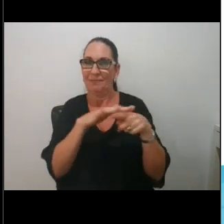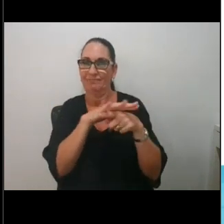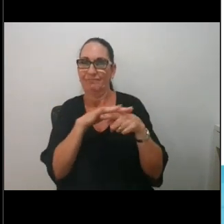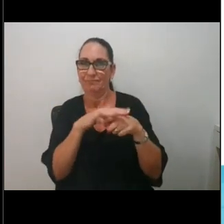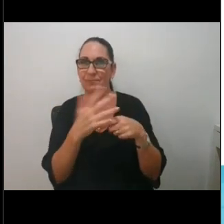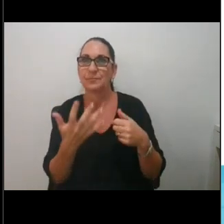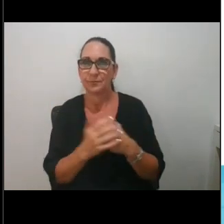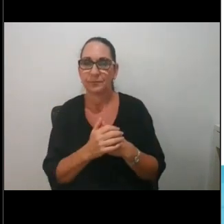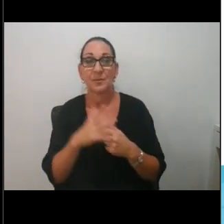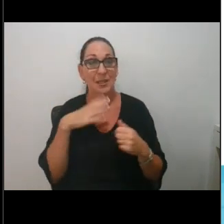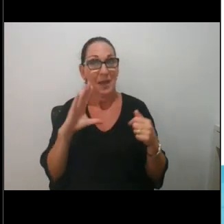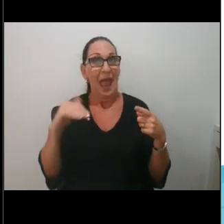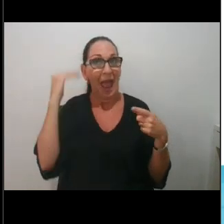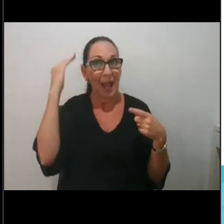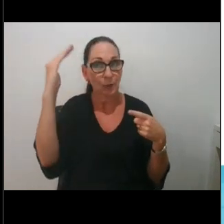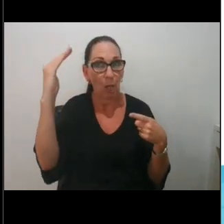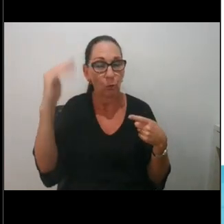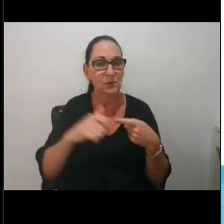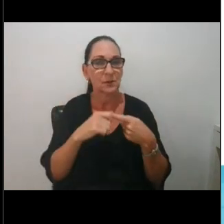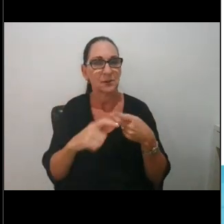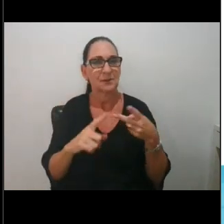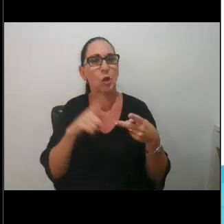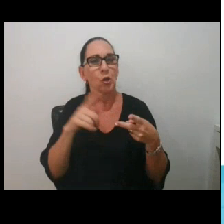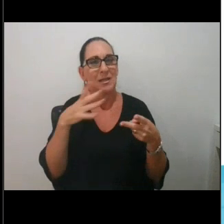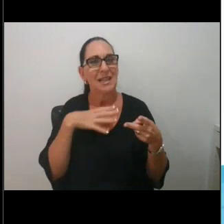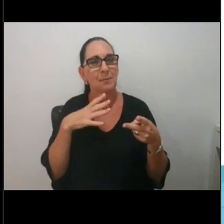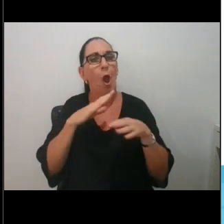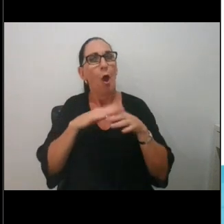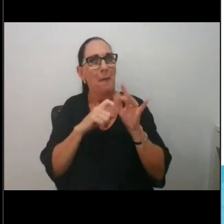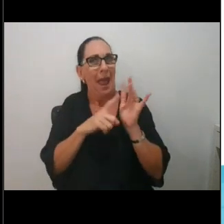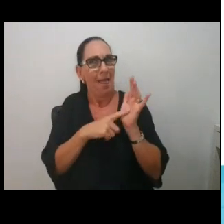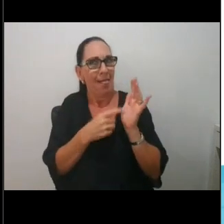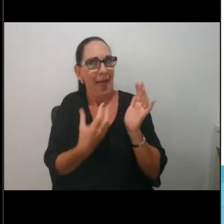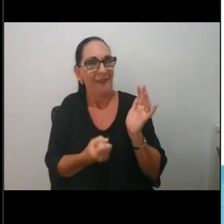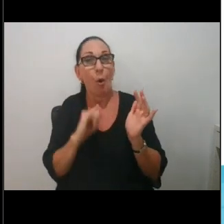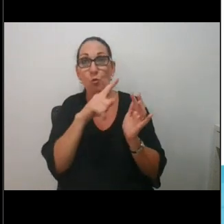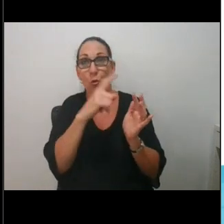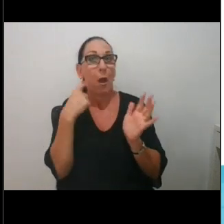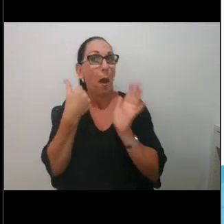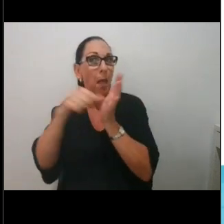need to be uh on or applying for bail so just that you can't be in custody because then you